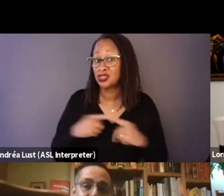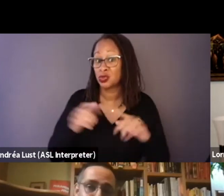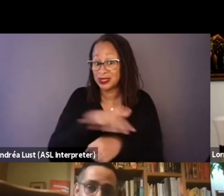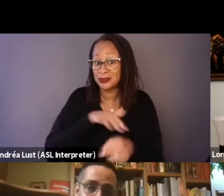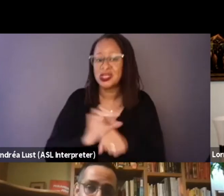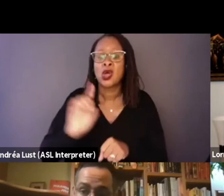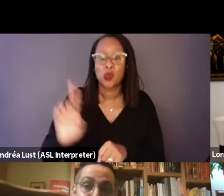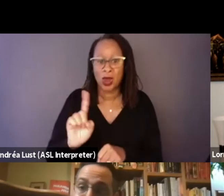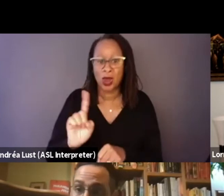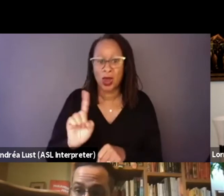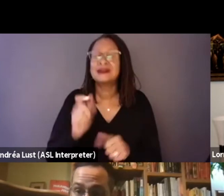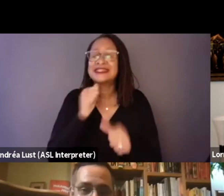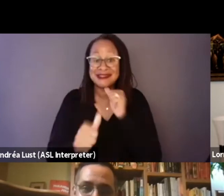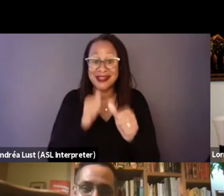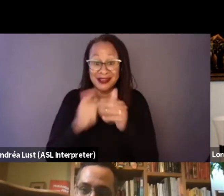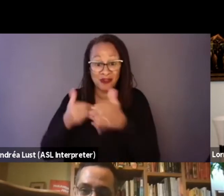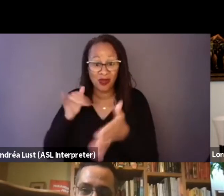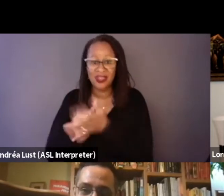I think it's a good thing to do, you know?